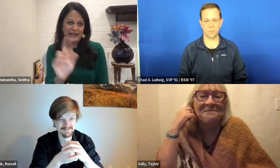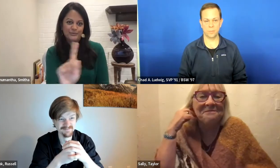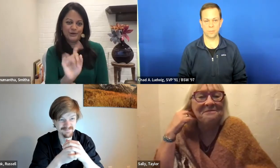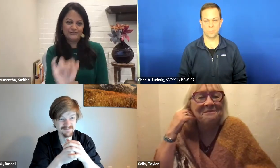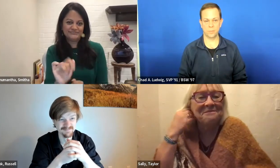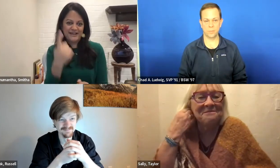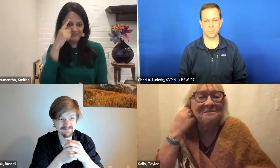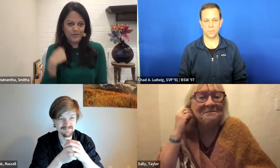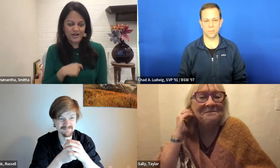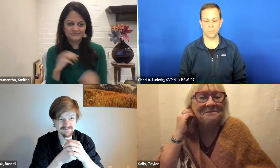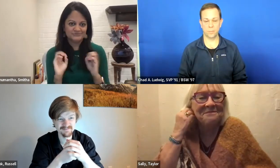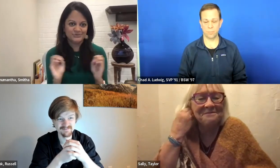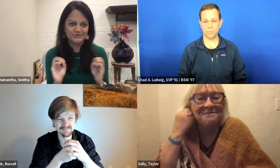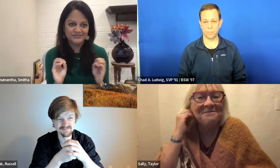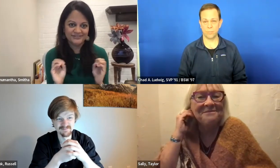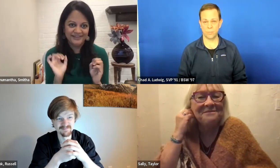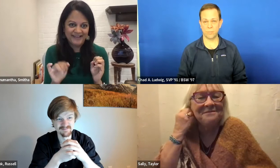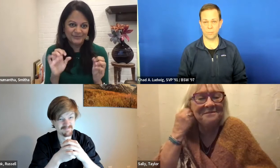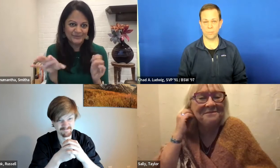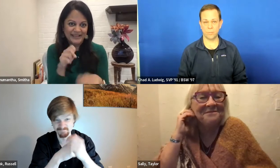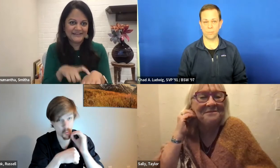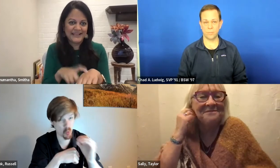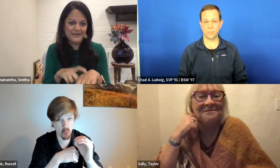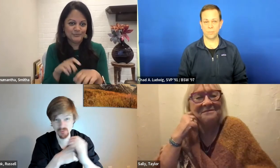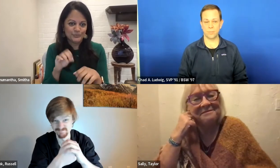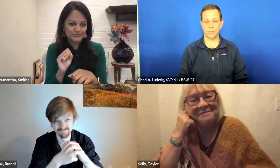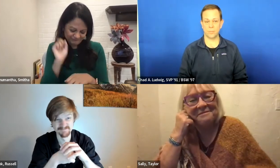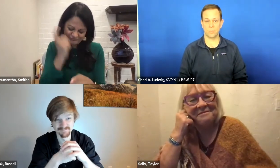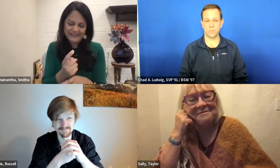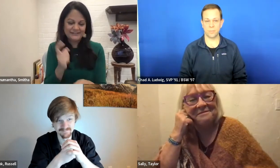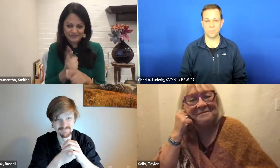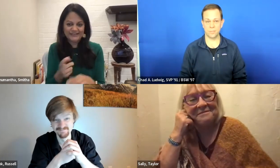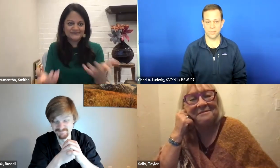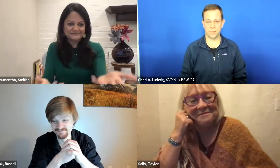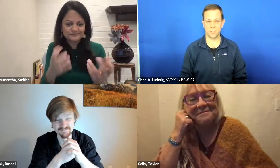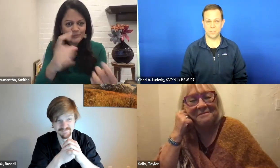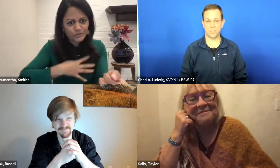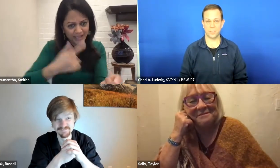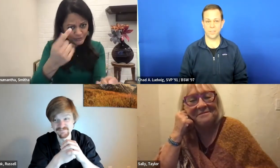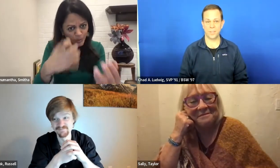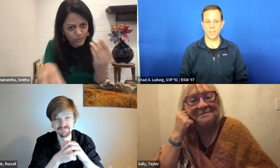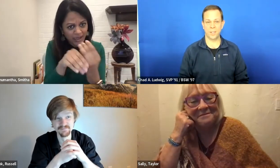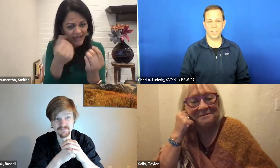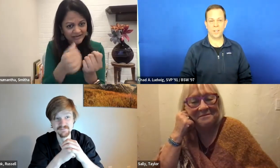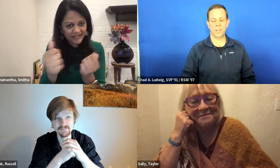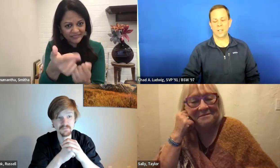to make sure we are included and respect where we are. That sort of respect is not there unless we have to take that time.